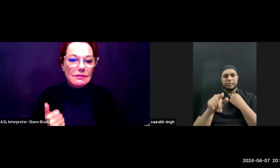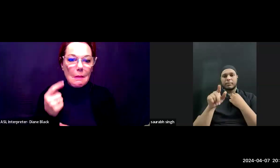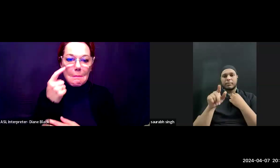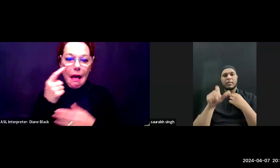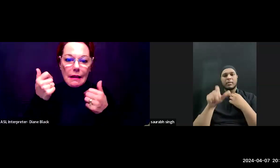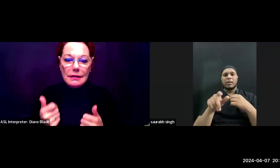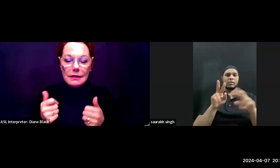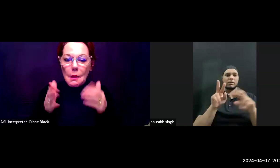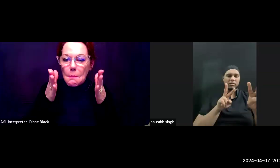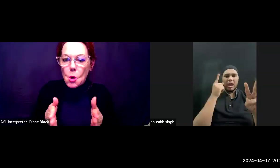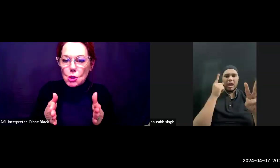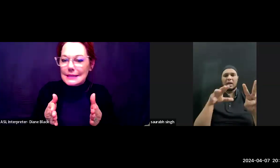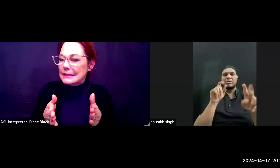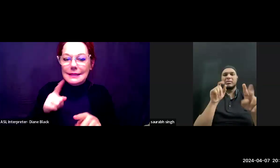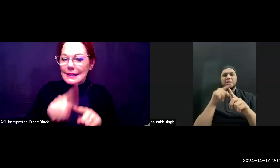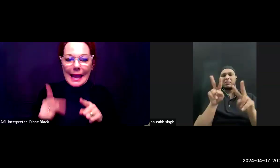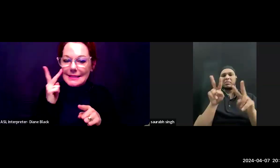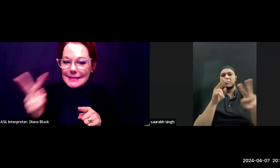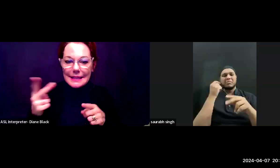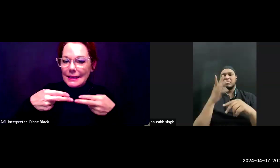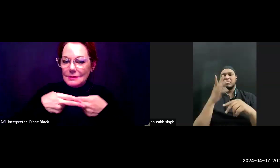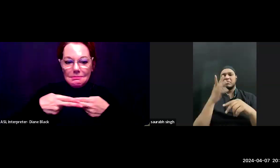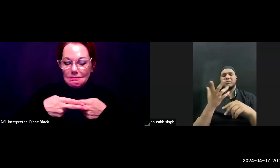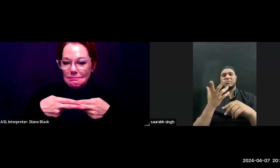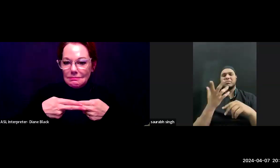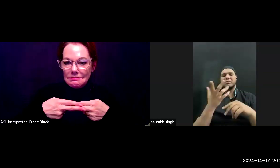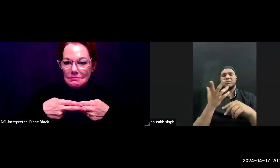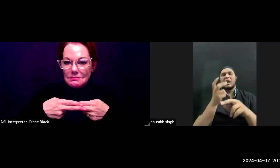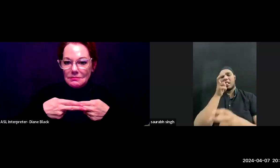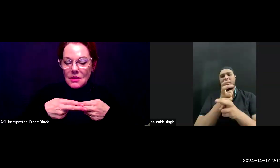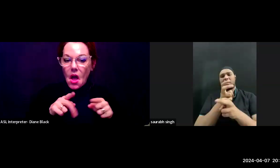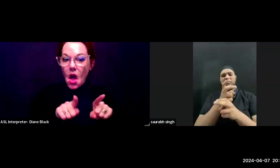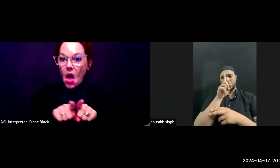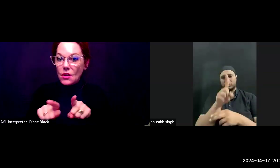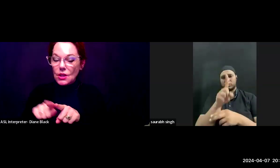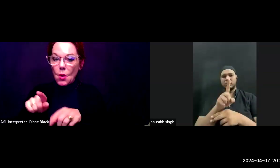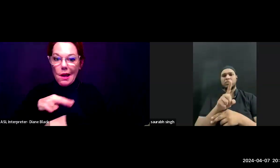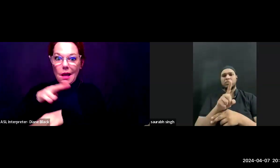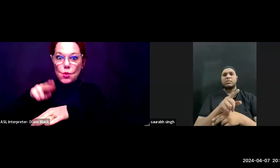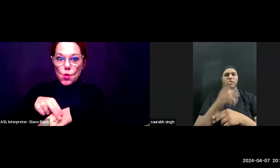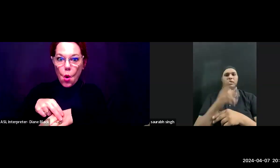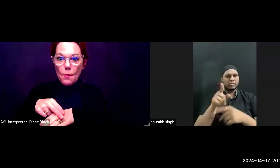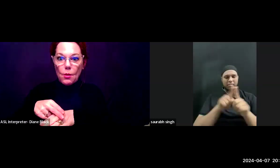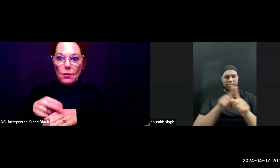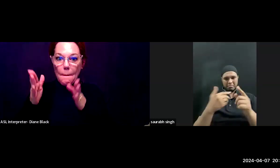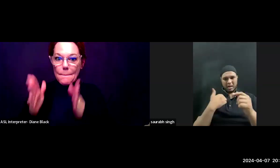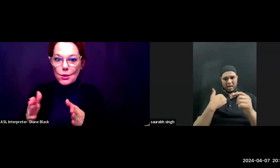in your presentation. it's even hard for a normal person like myself and my husband to see what's